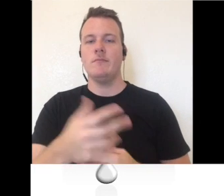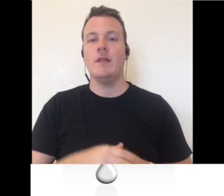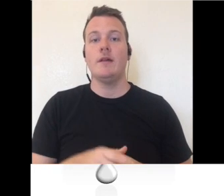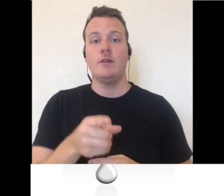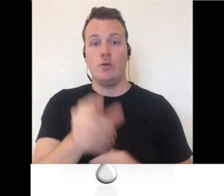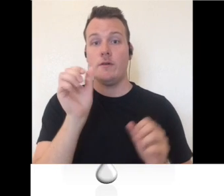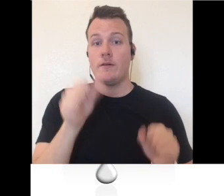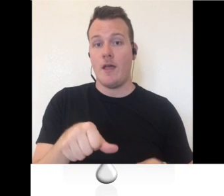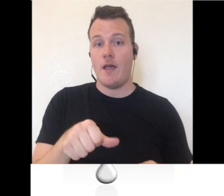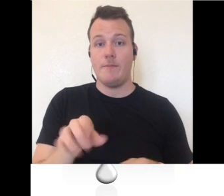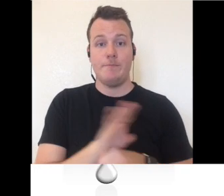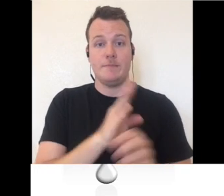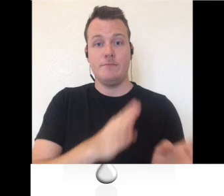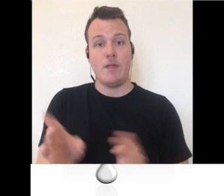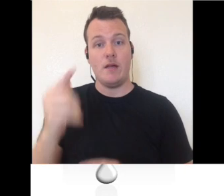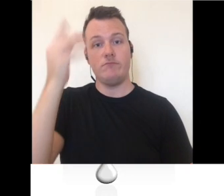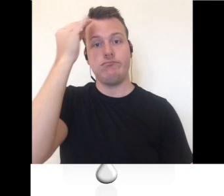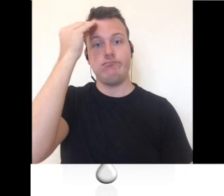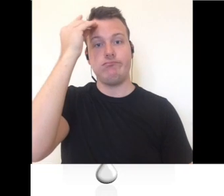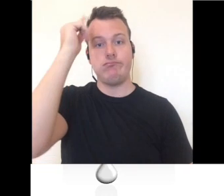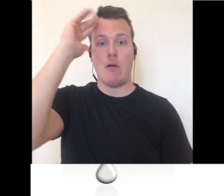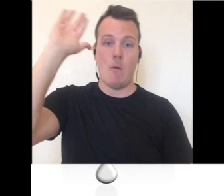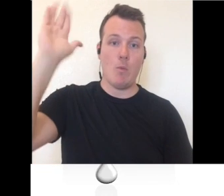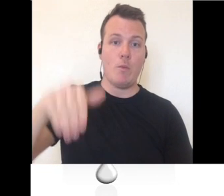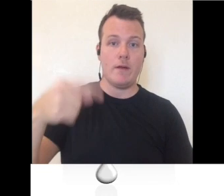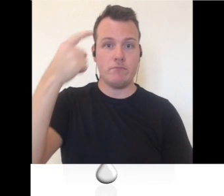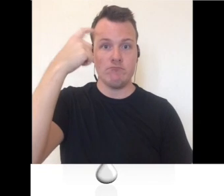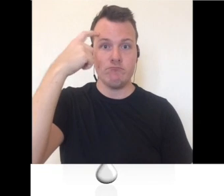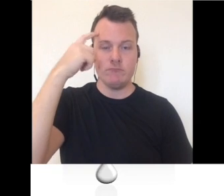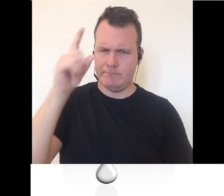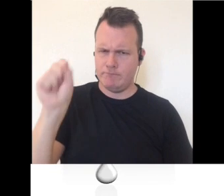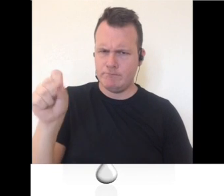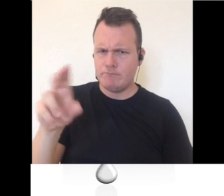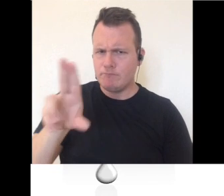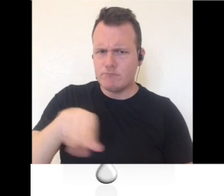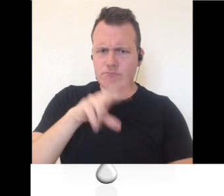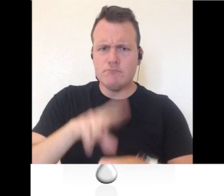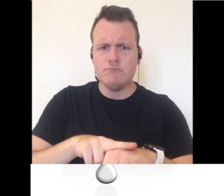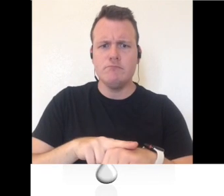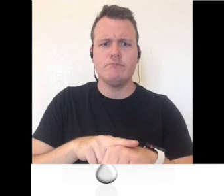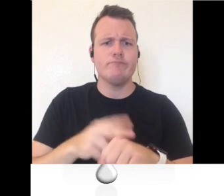who don't do business plans. Now can you do this in your head? Well sure you can.